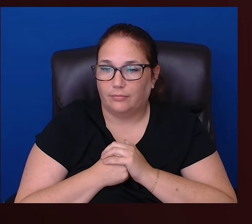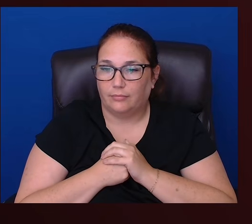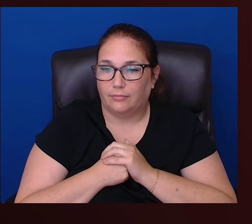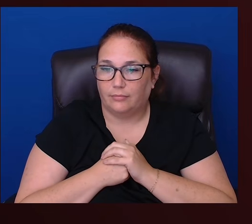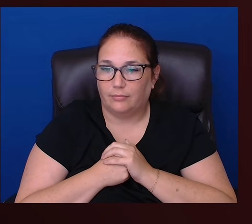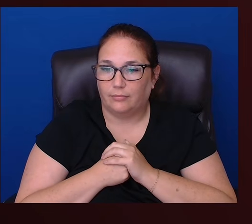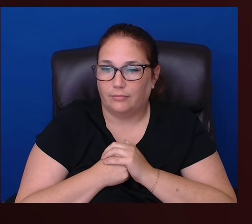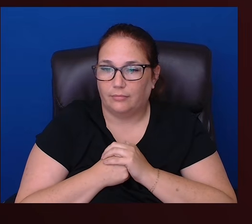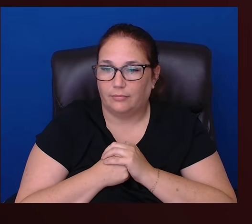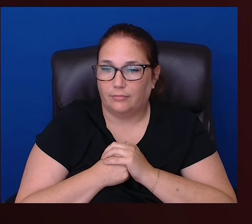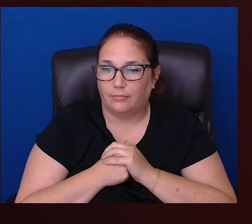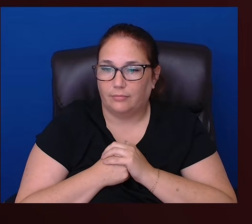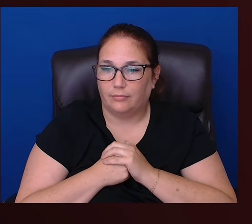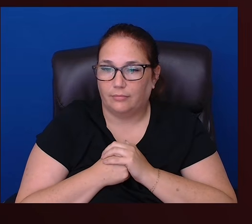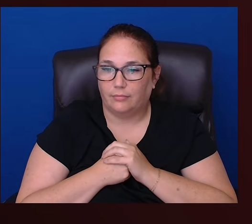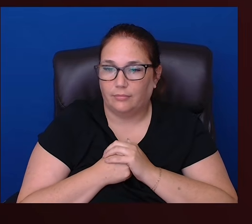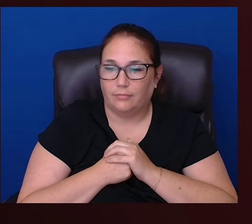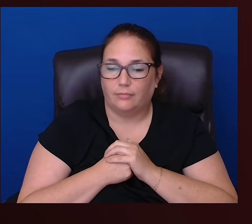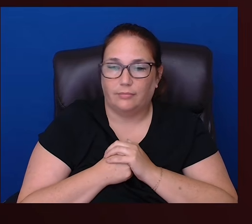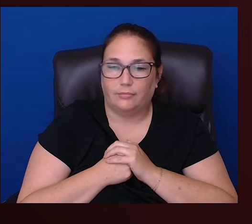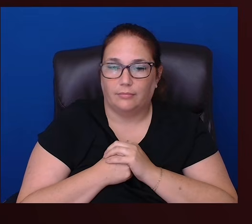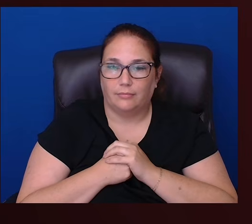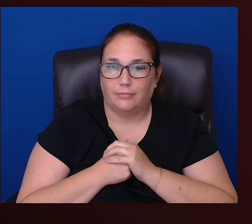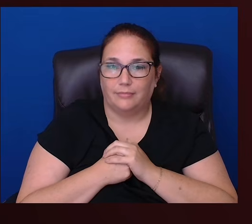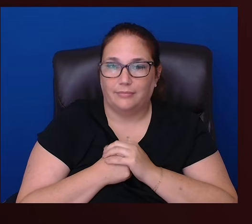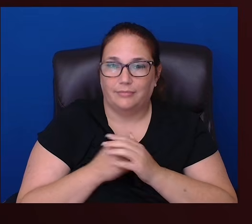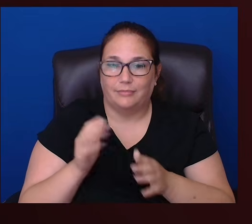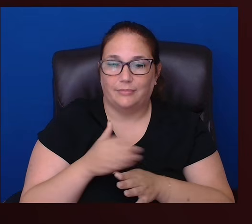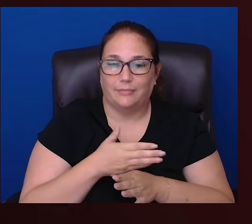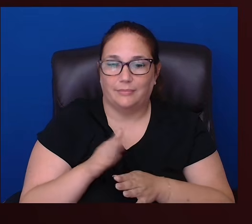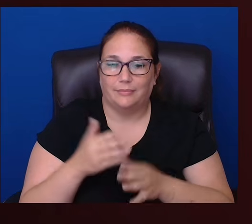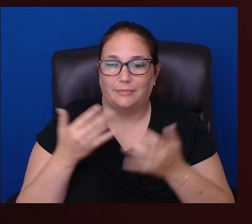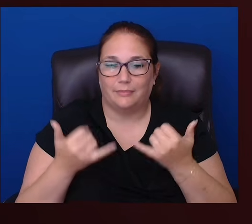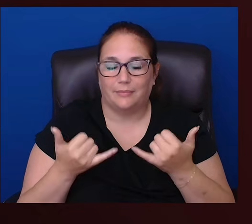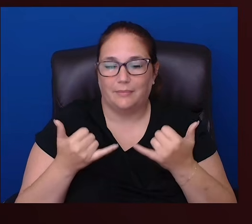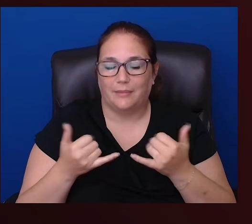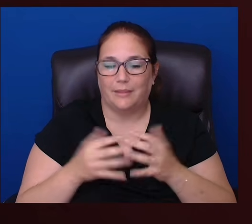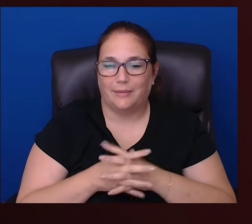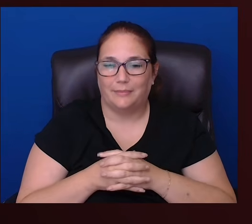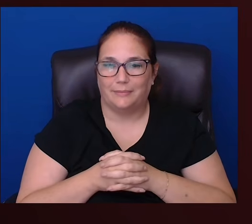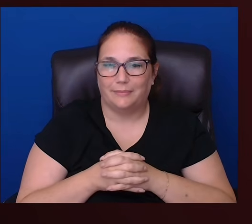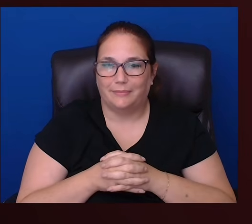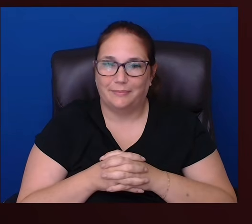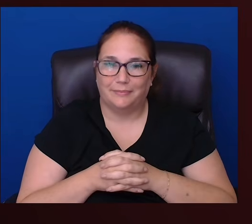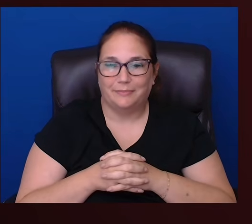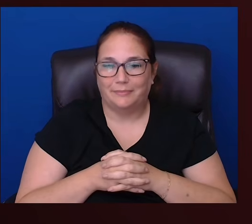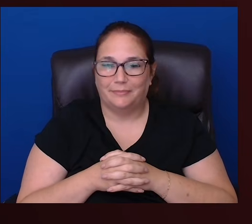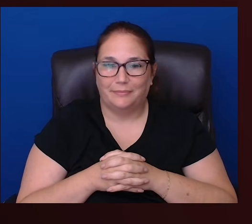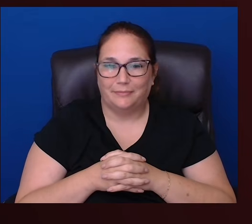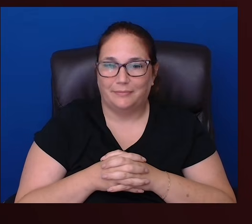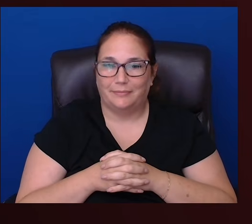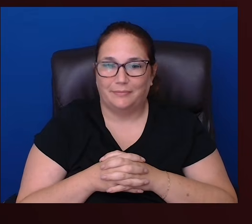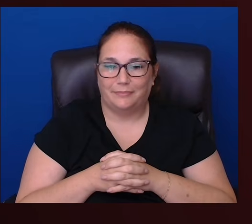I'll hit, "Continue." Okay, let's do this.